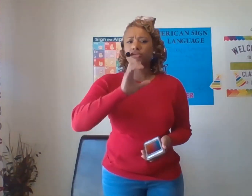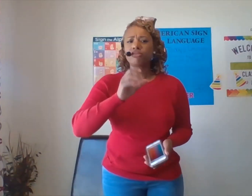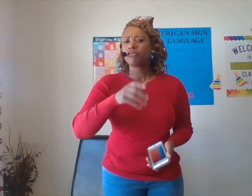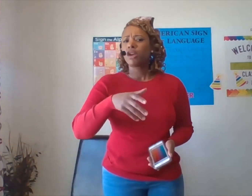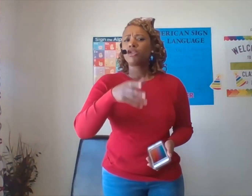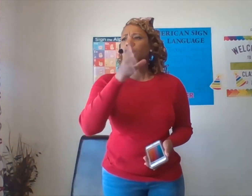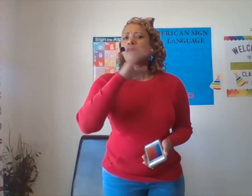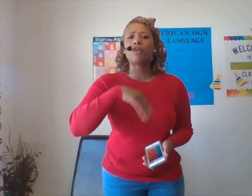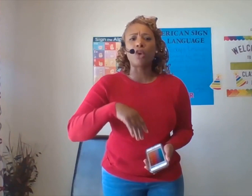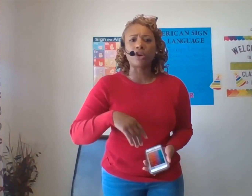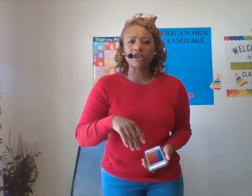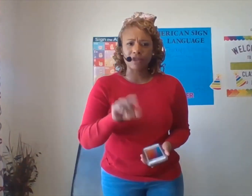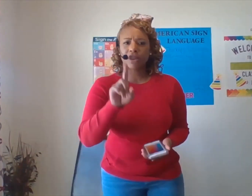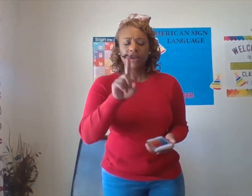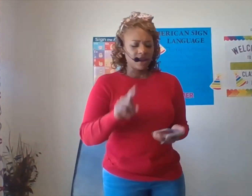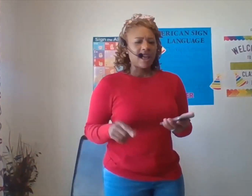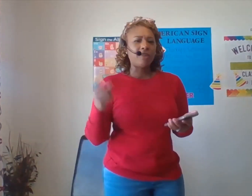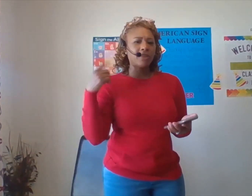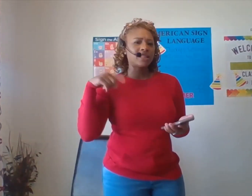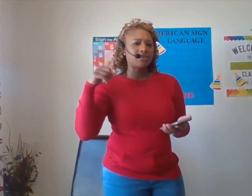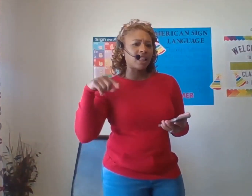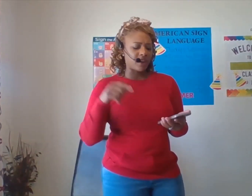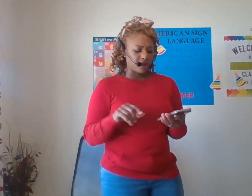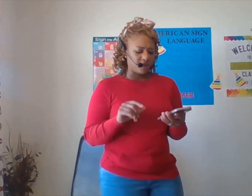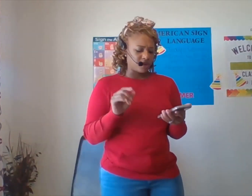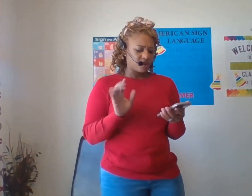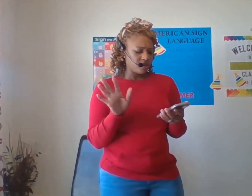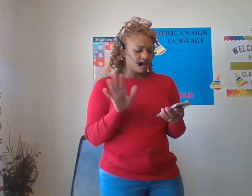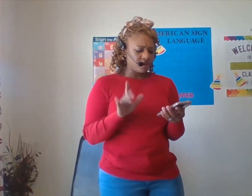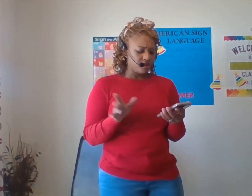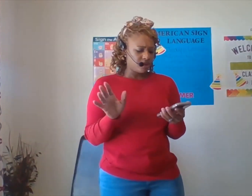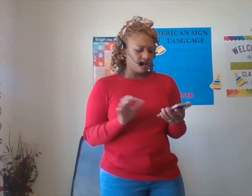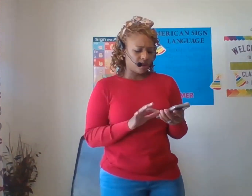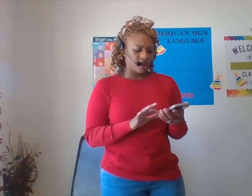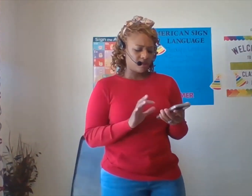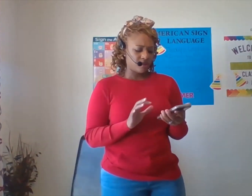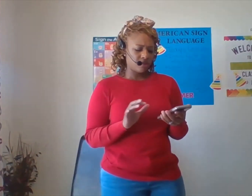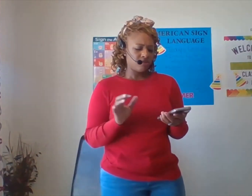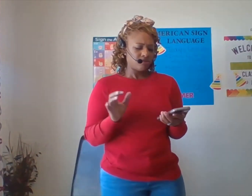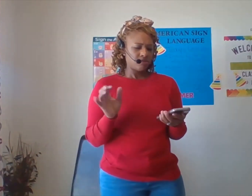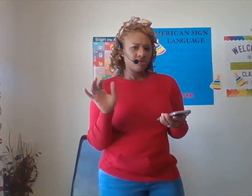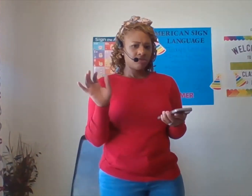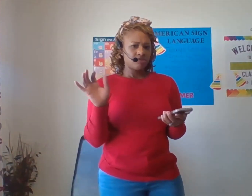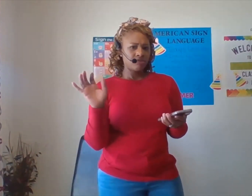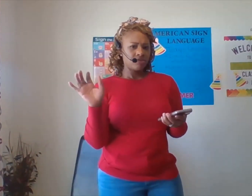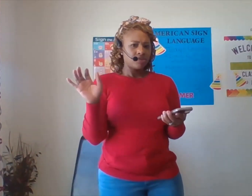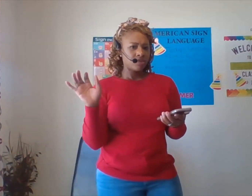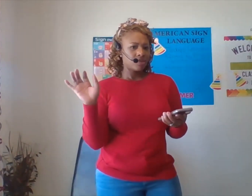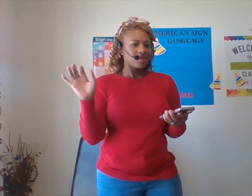cup of water or something I'll play some elevator music didn't we